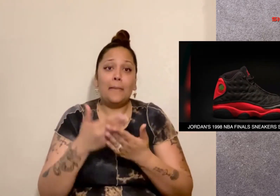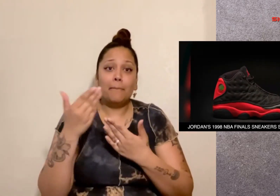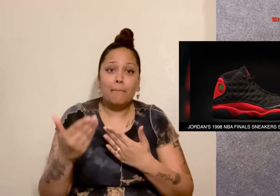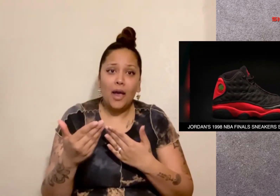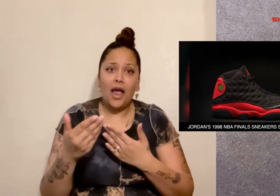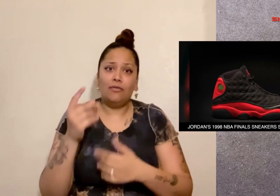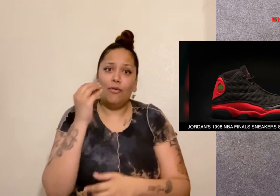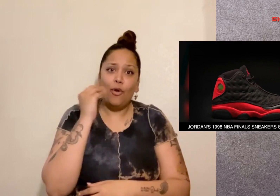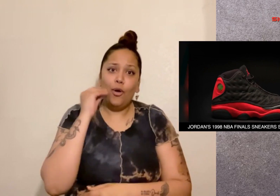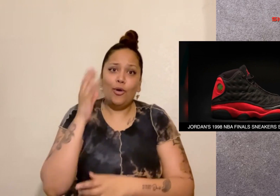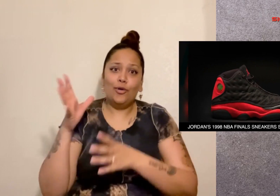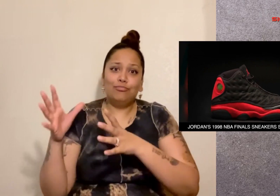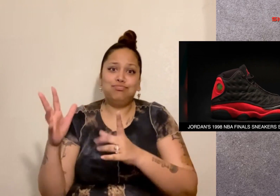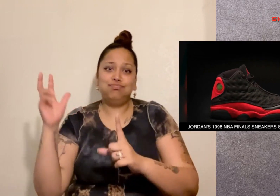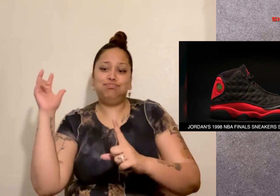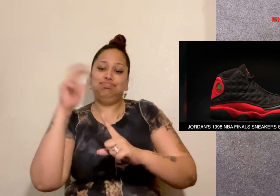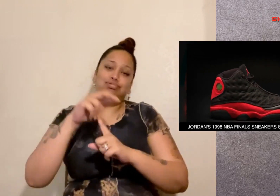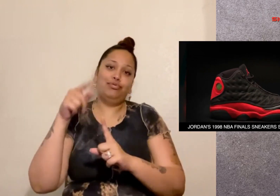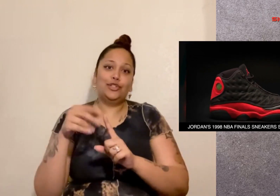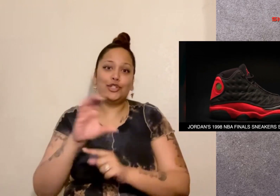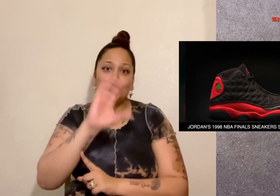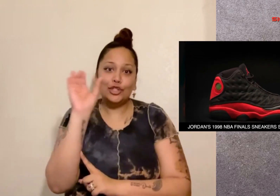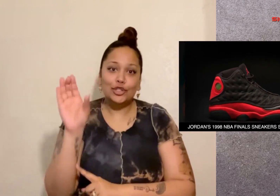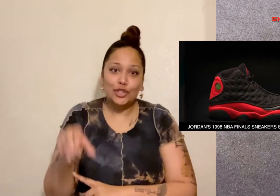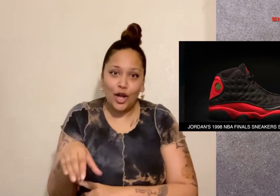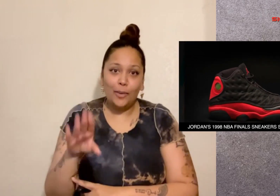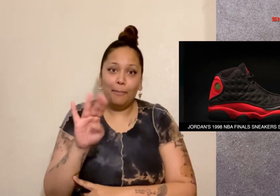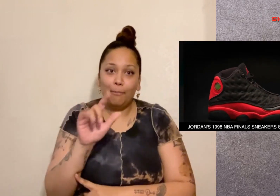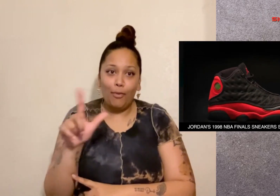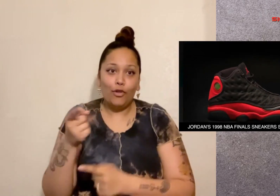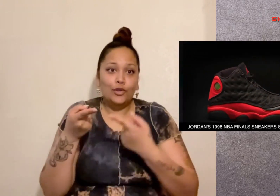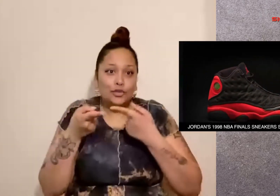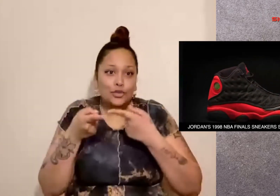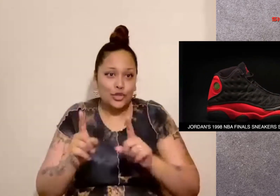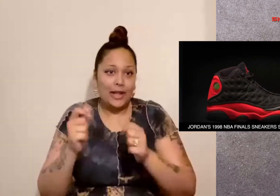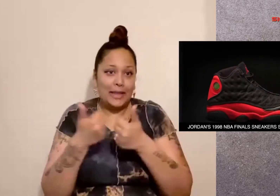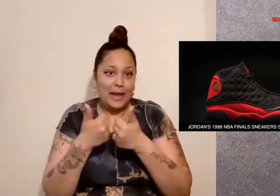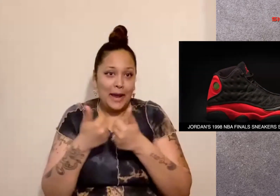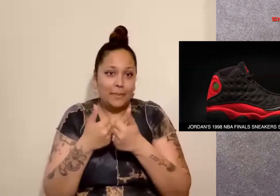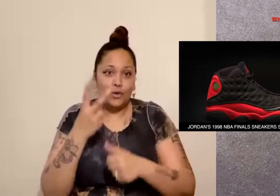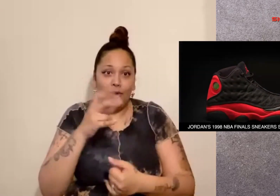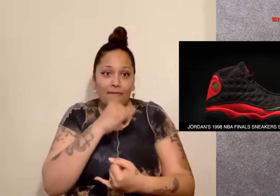the sneakers in 1998 when he brought home a victory for the Chicago Bulls during game